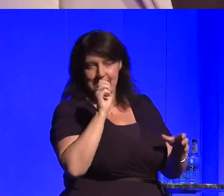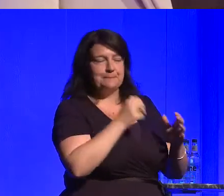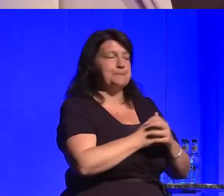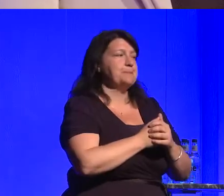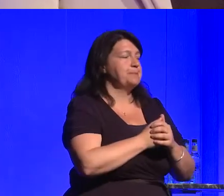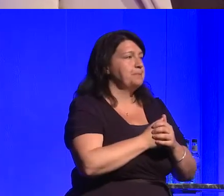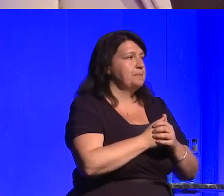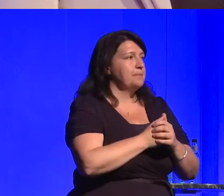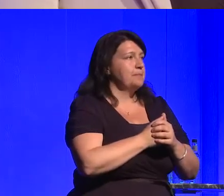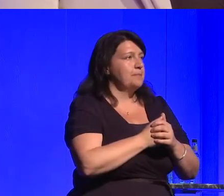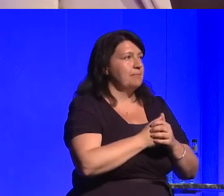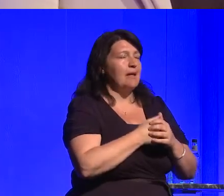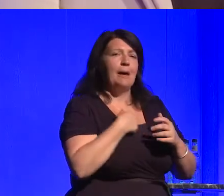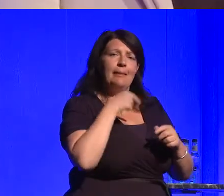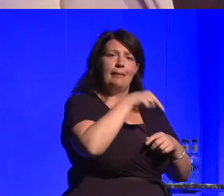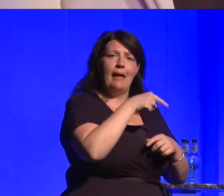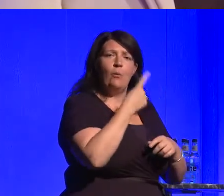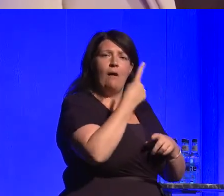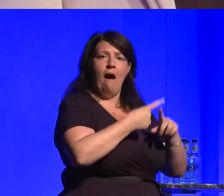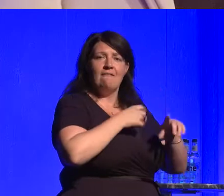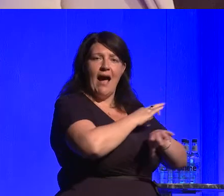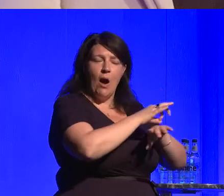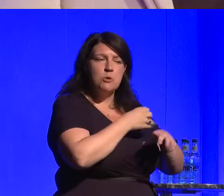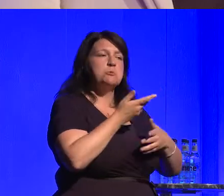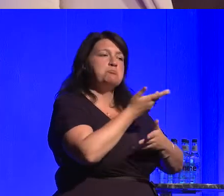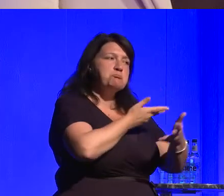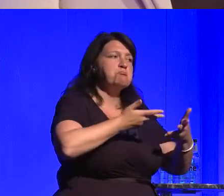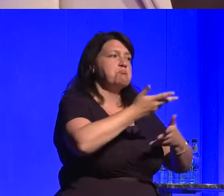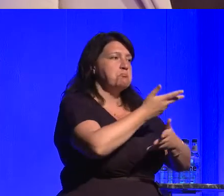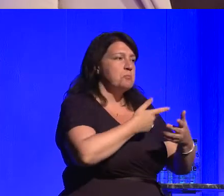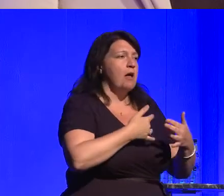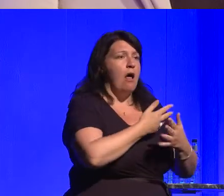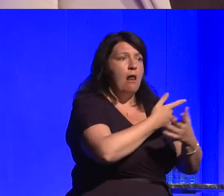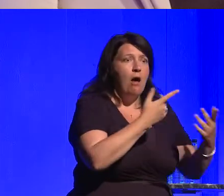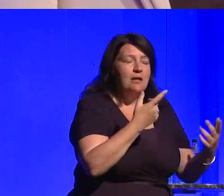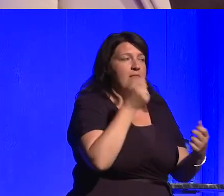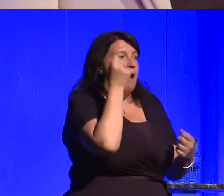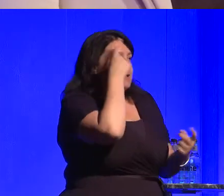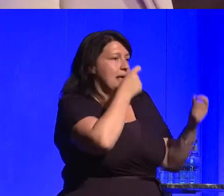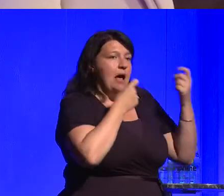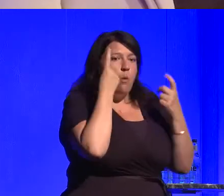And in that one-and-a-half hours that I spent with them, they had so many ideas about how they could do things differently.